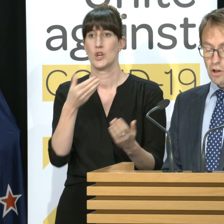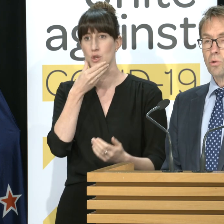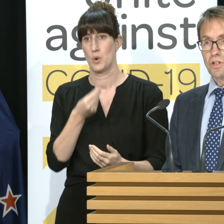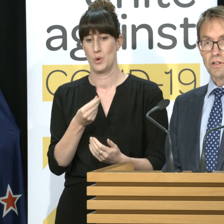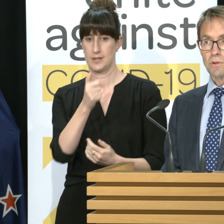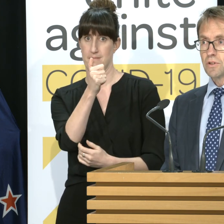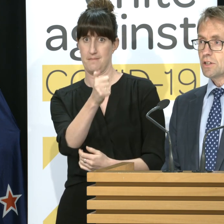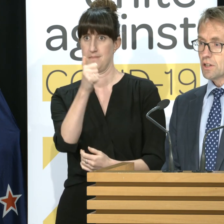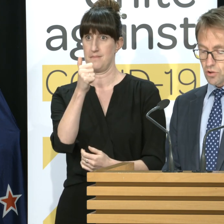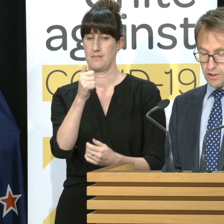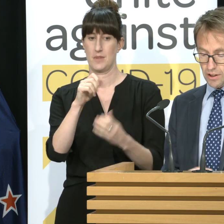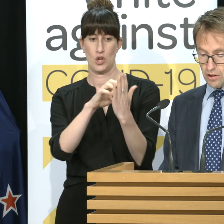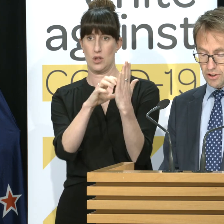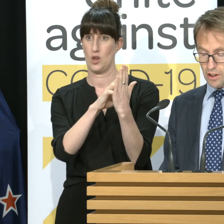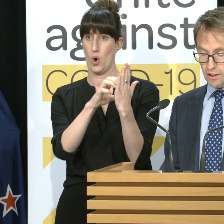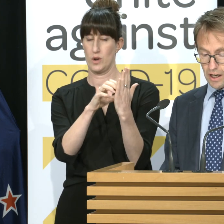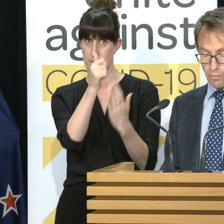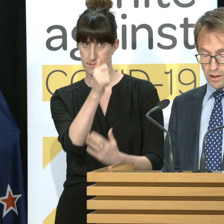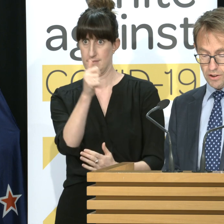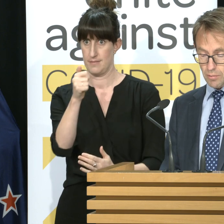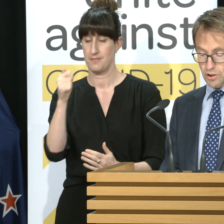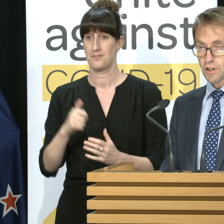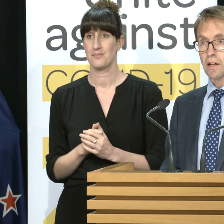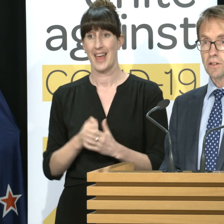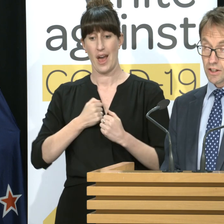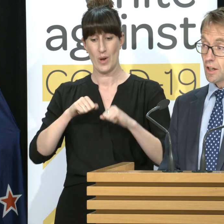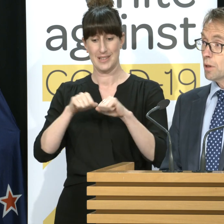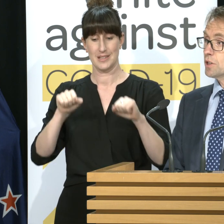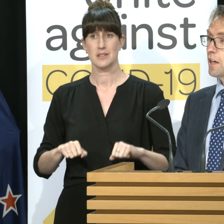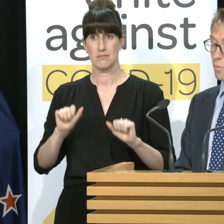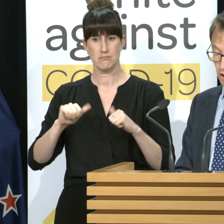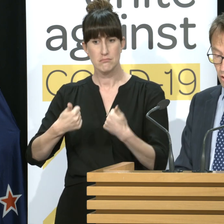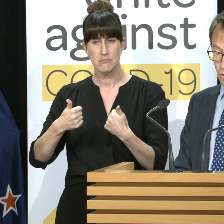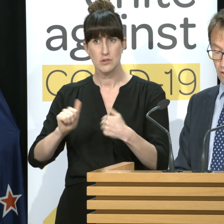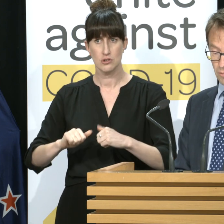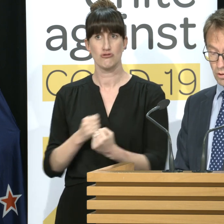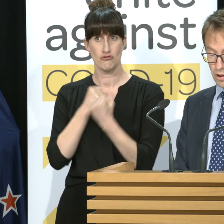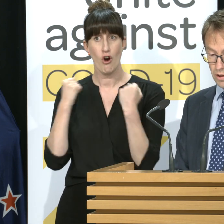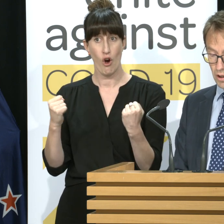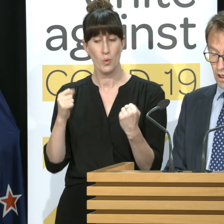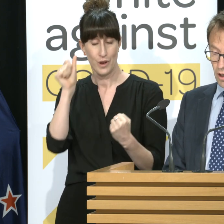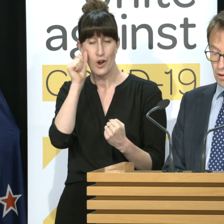Our core systems of testing, tracing, and isolating are well-established. And we know they work.